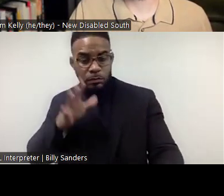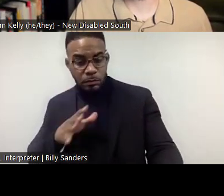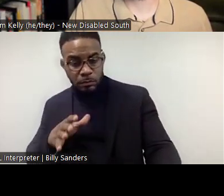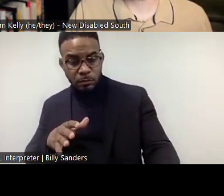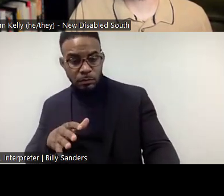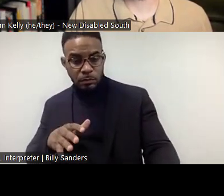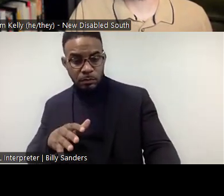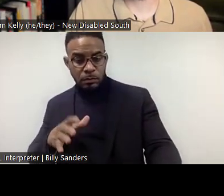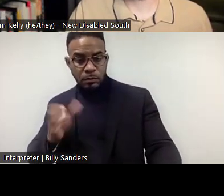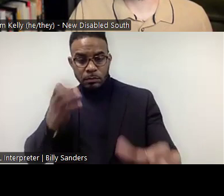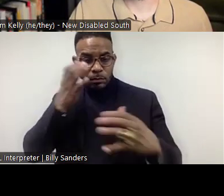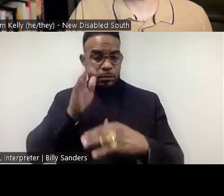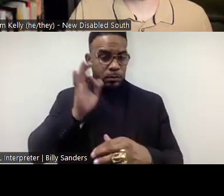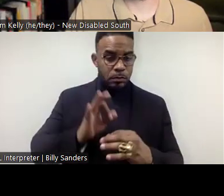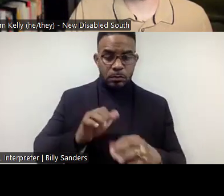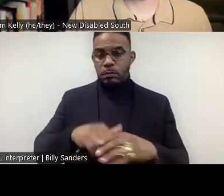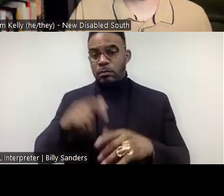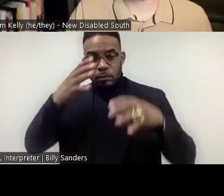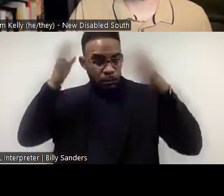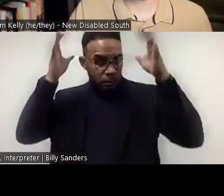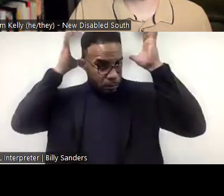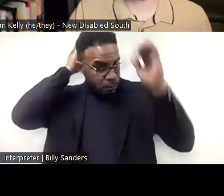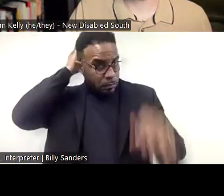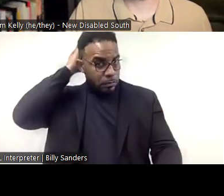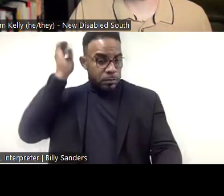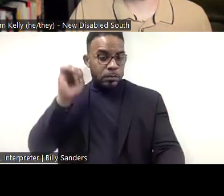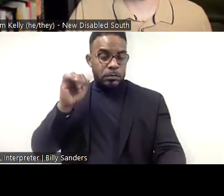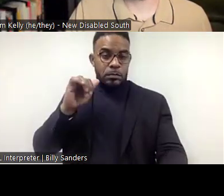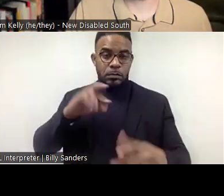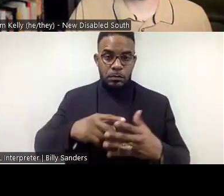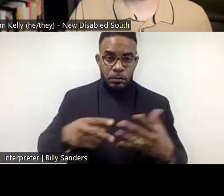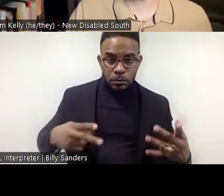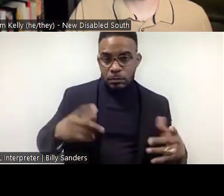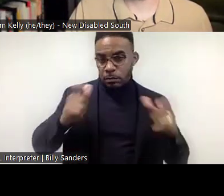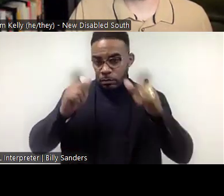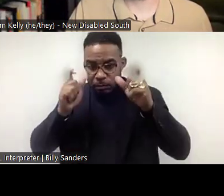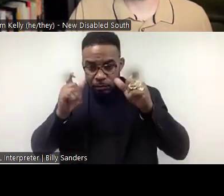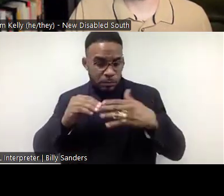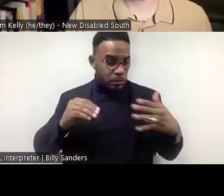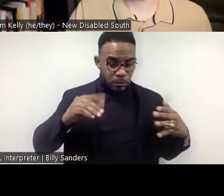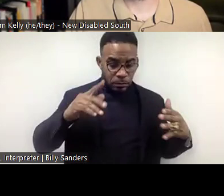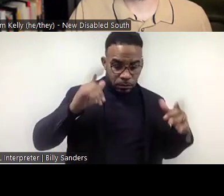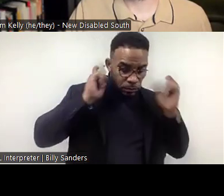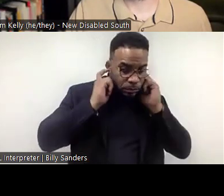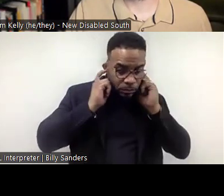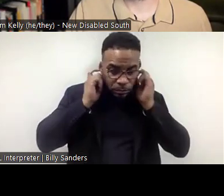for a visual description, I'm a brown skinned Indian woman with dark brown hair, which is in a ponytail